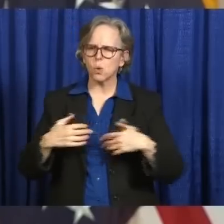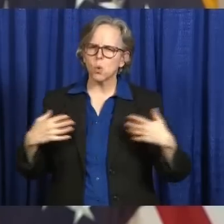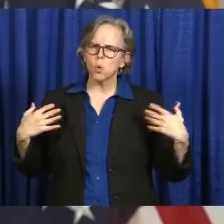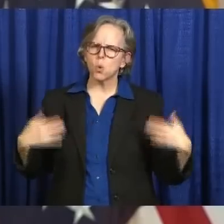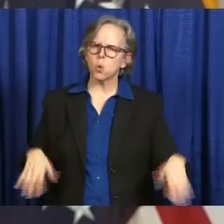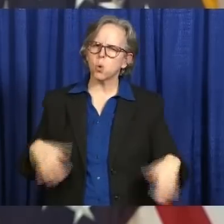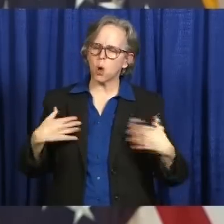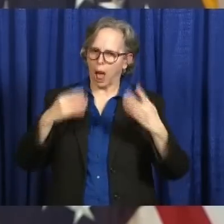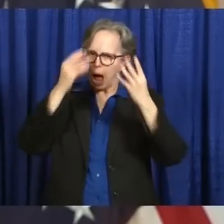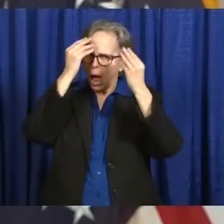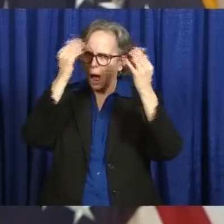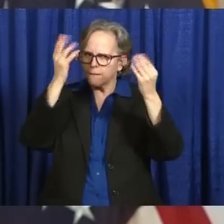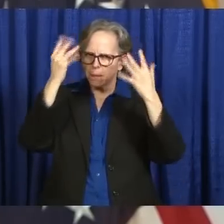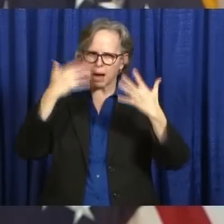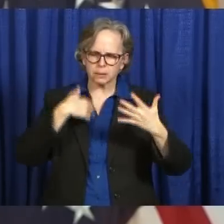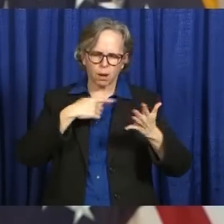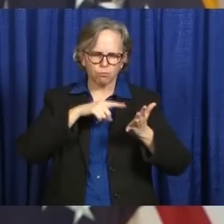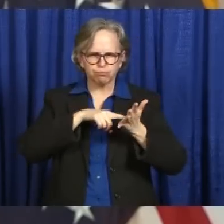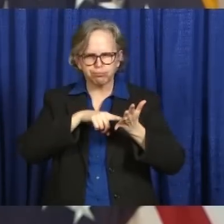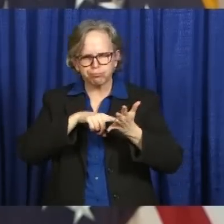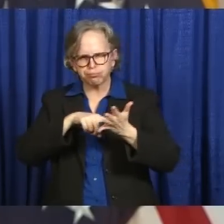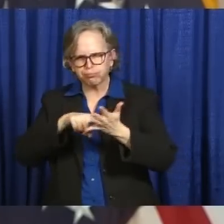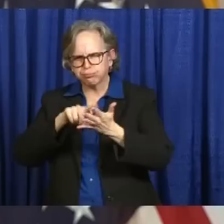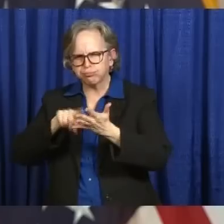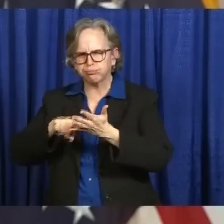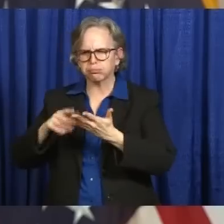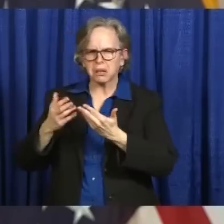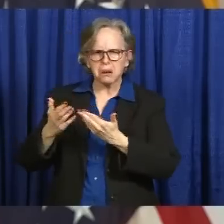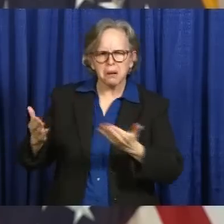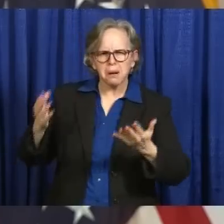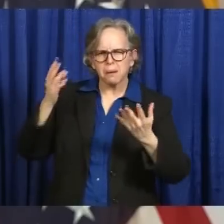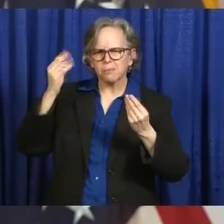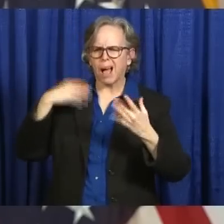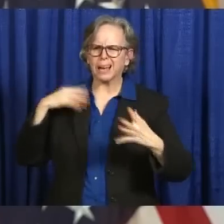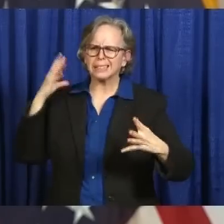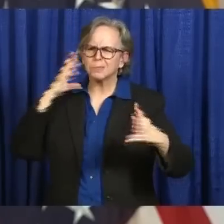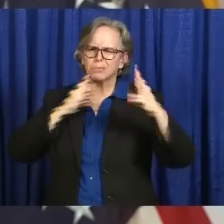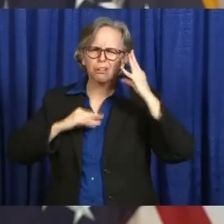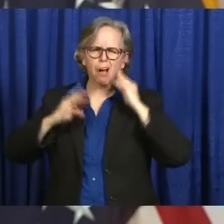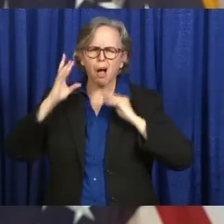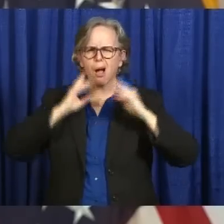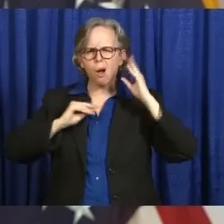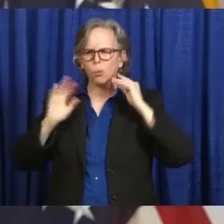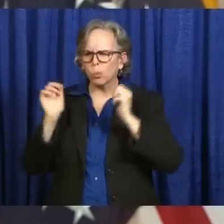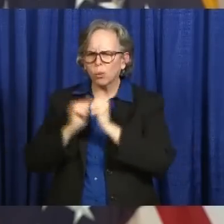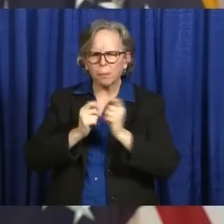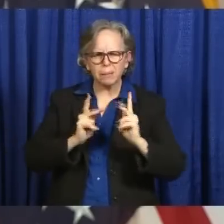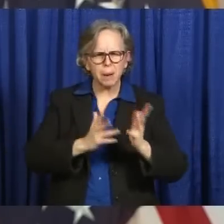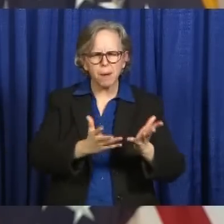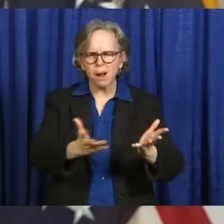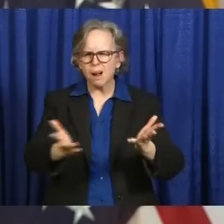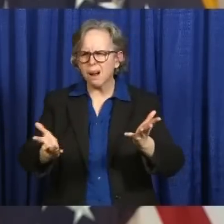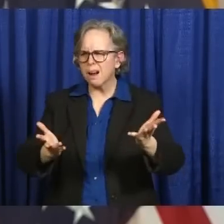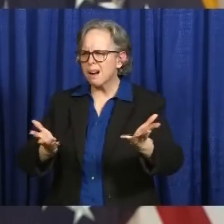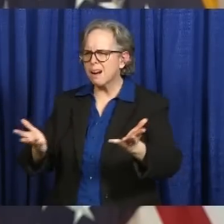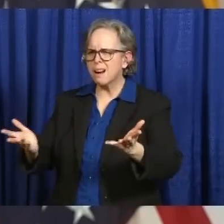AFTER WORKING IN THE RECOVERY FIELD ABOUT 30 YEARS, THERE IS A LOT OF WISDOM AND INFORMATION THAT I HAVE GLEANED BASED ON